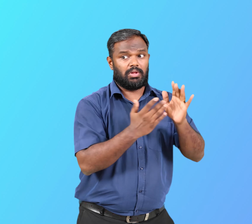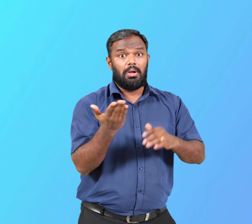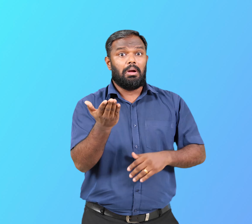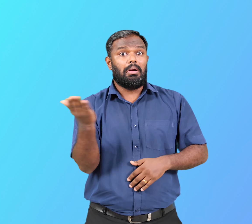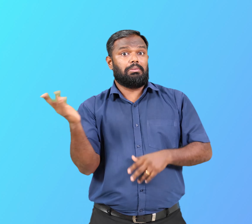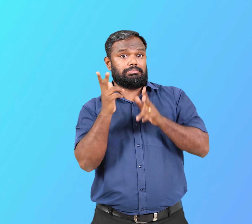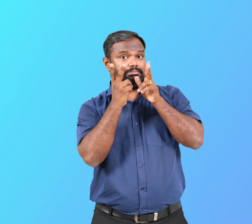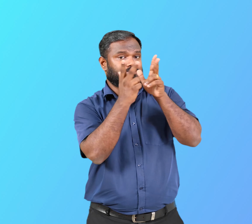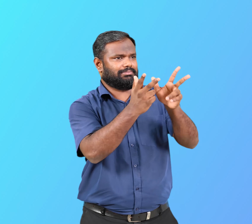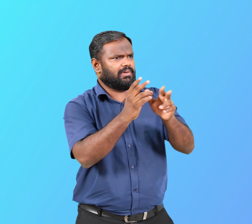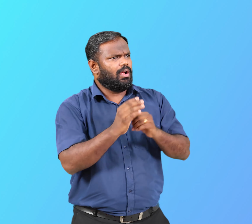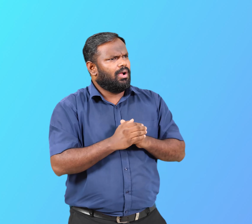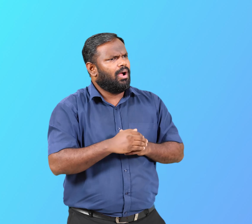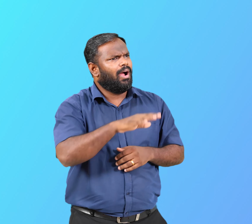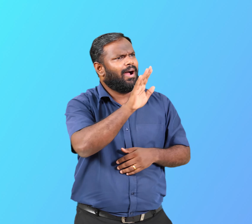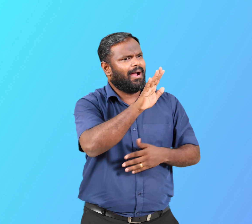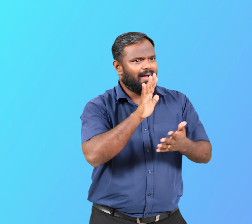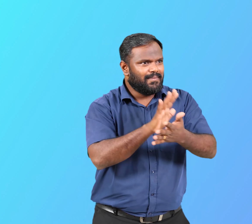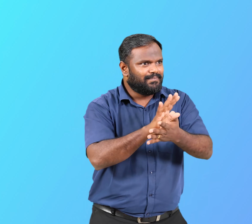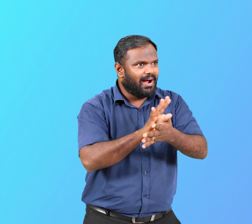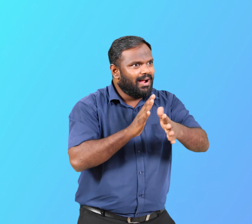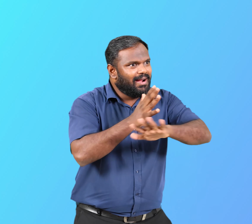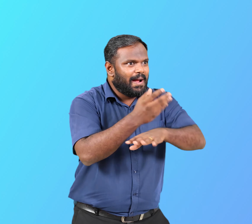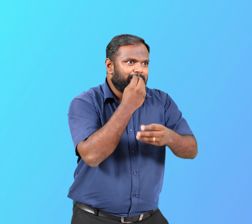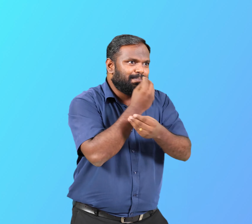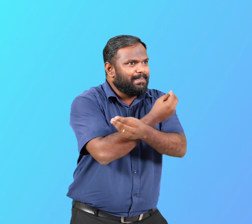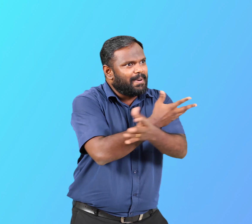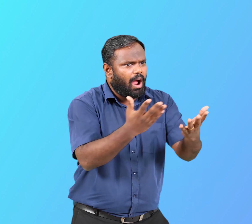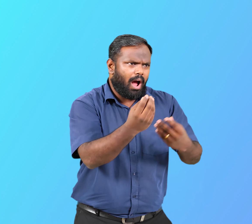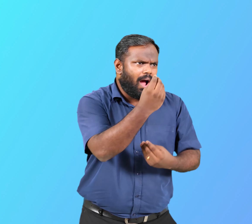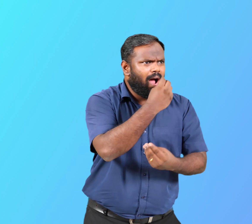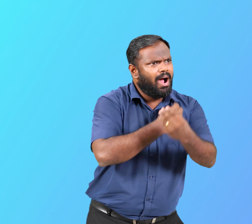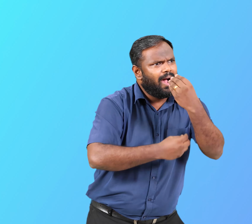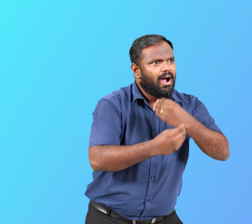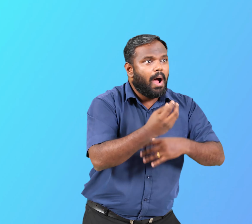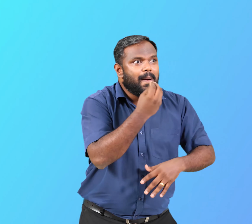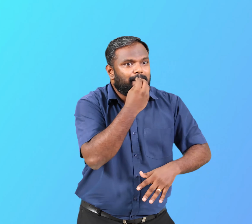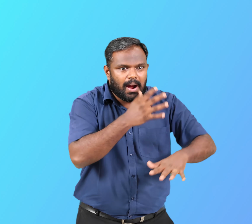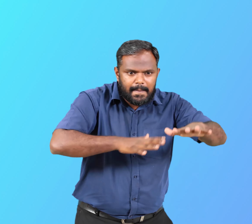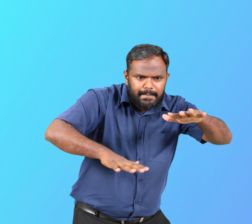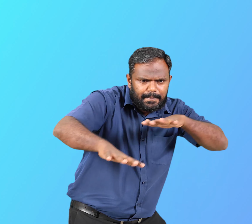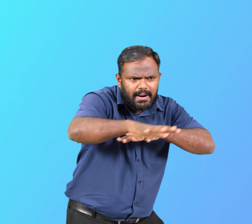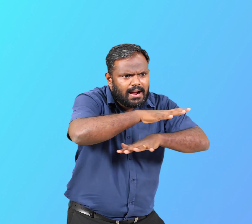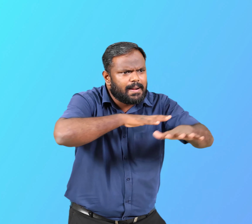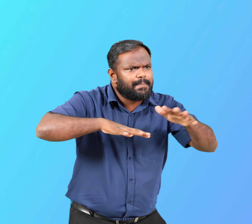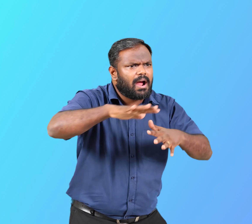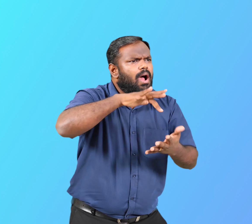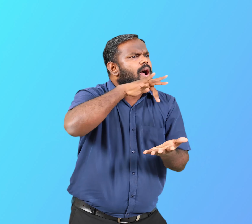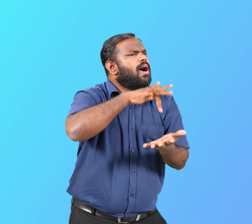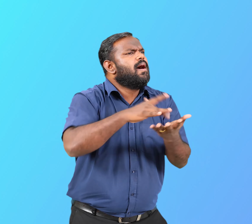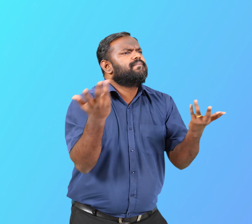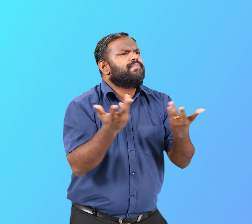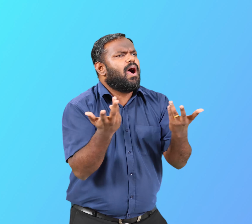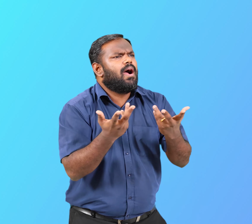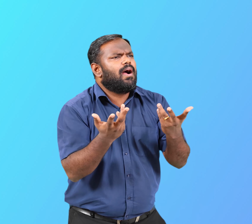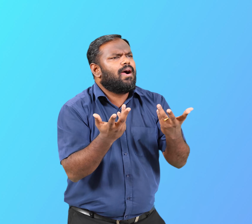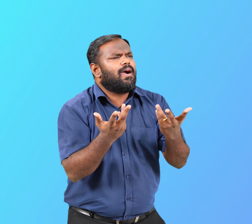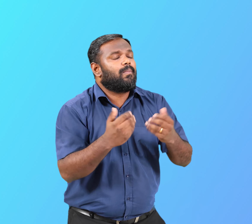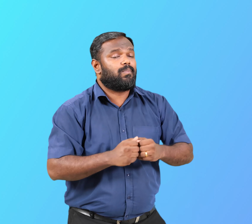They said, “We will prepare everything for you to eat the Passover meal. Where do you want us to have the meal?”